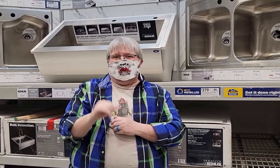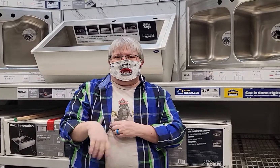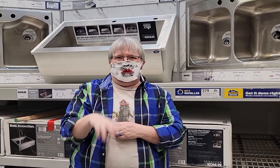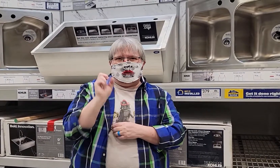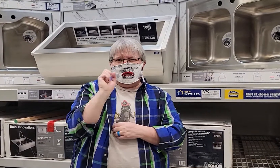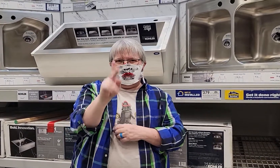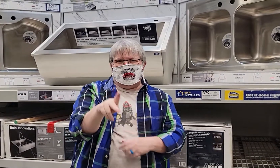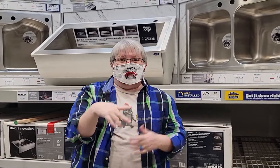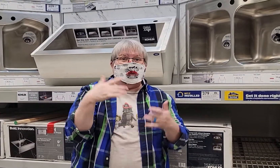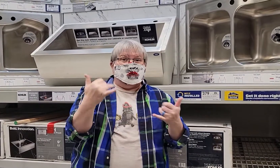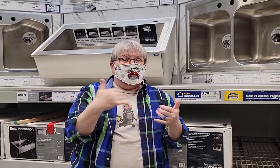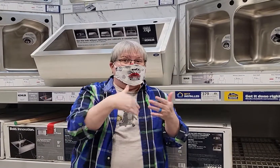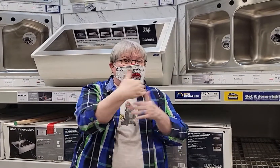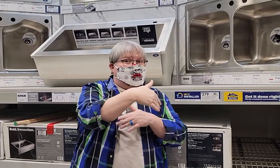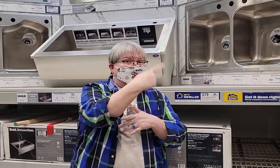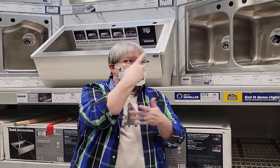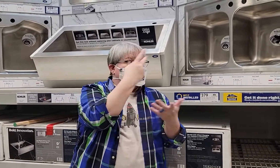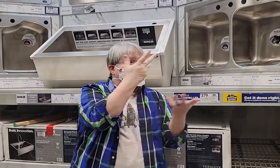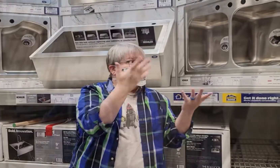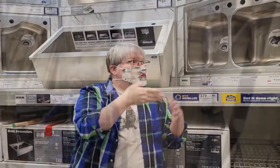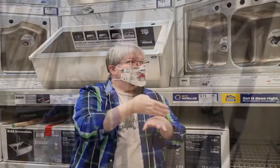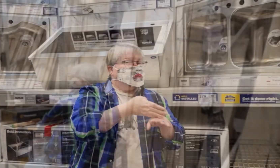something similar. All right now I think we're going to go look at the wood.